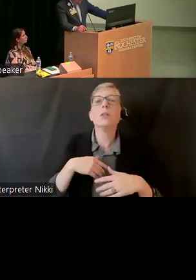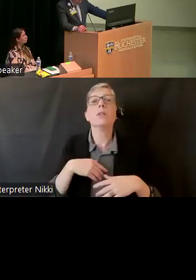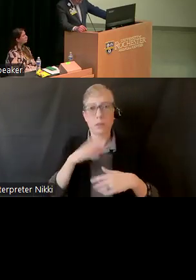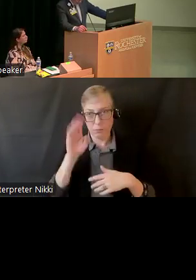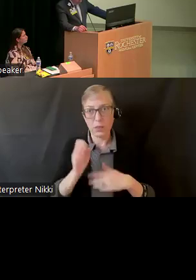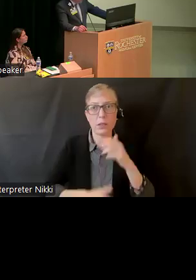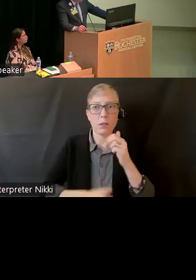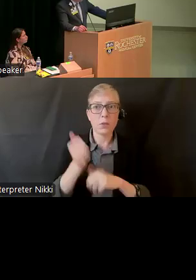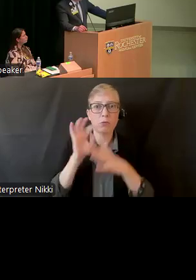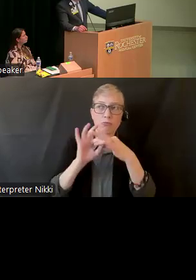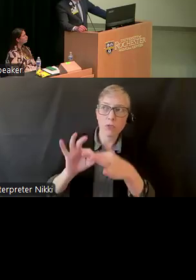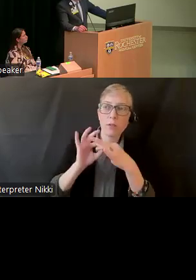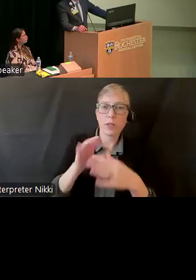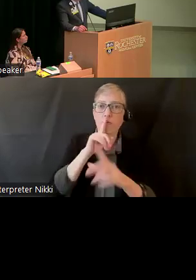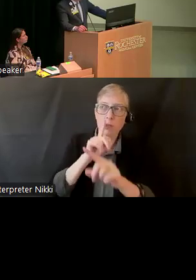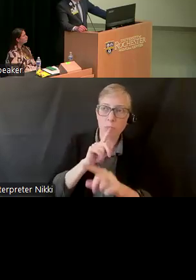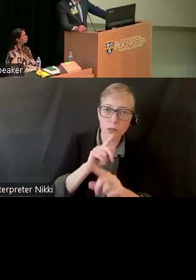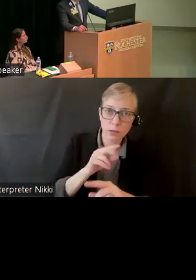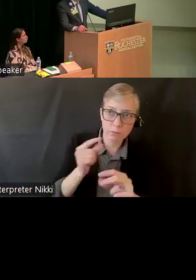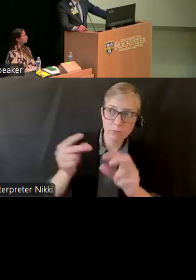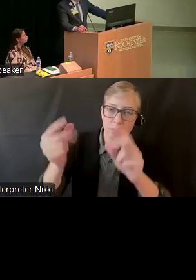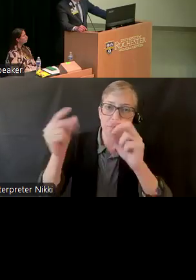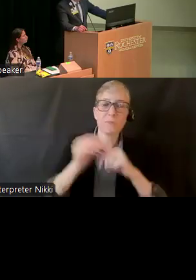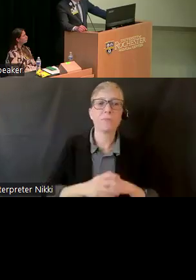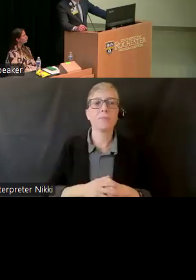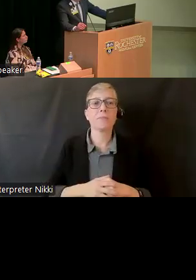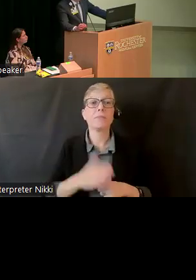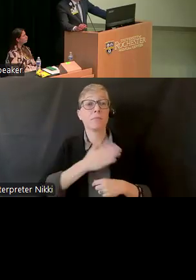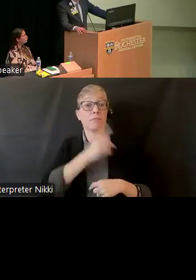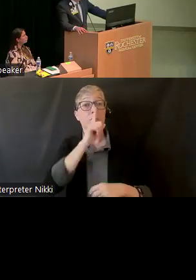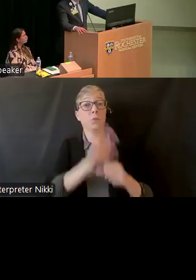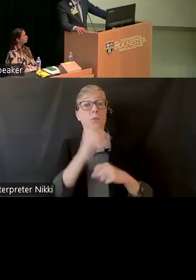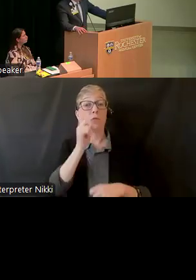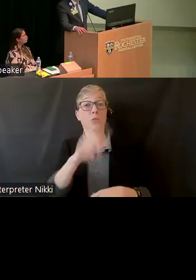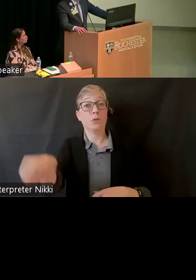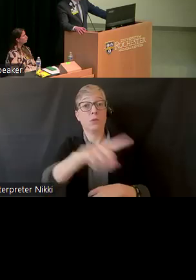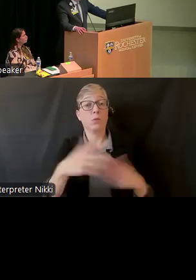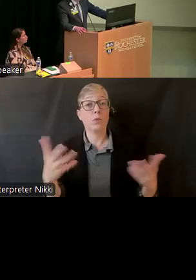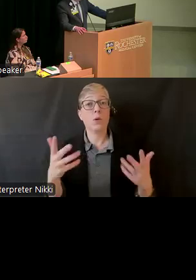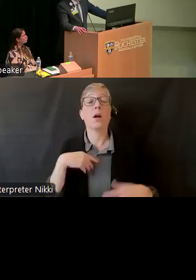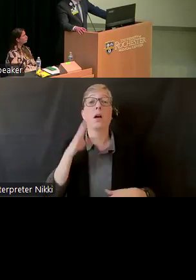these times so through it all my promise to you is I'm gonna do everything I can to remain an